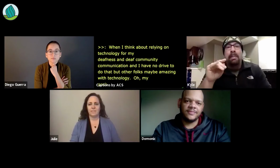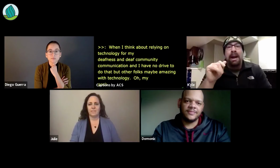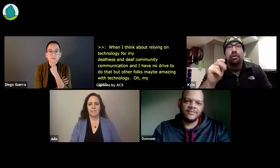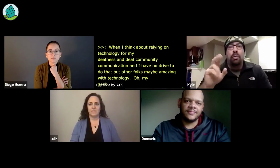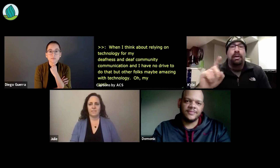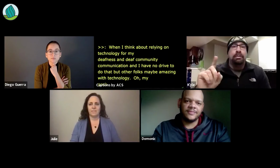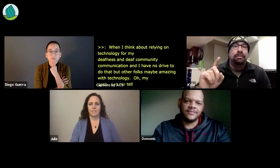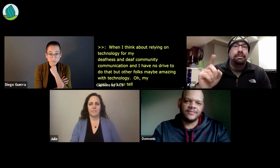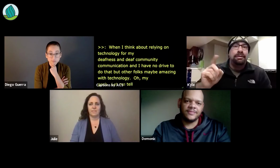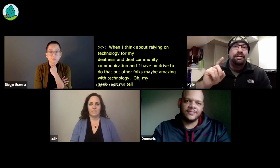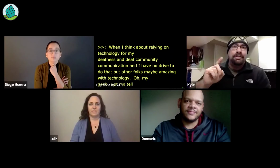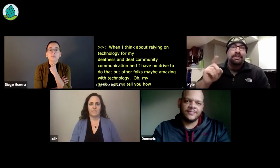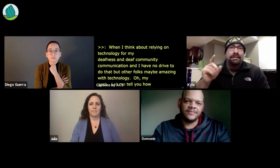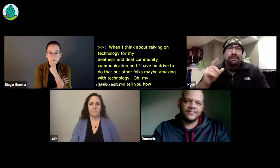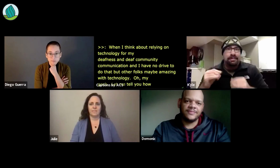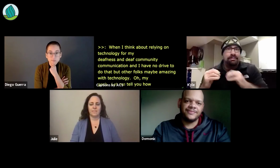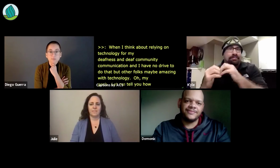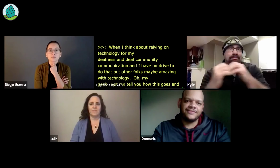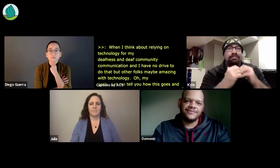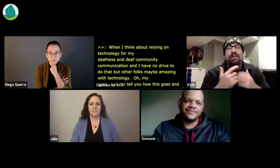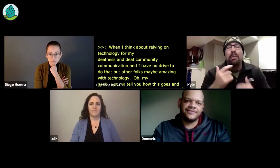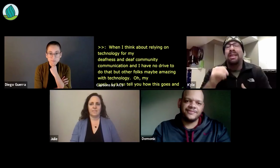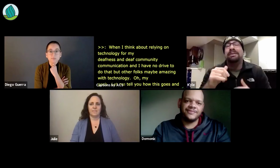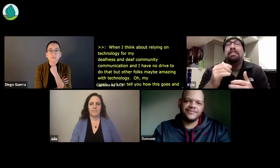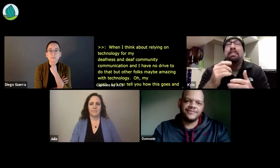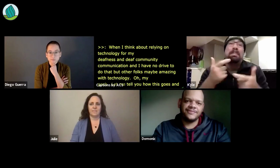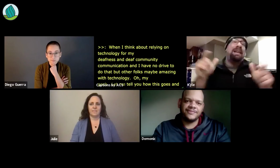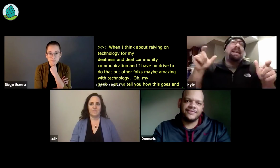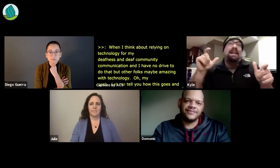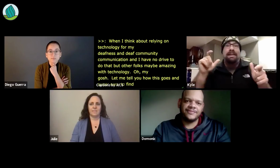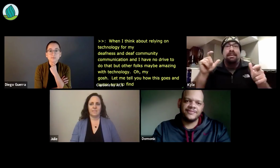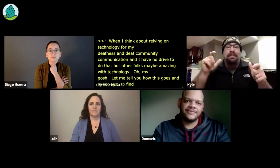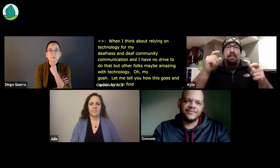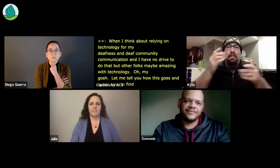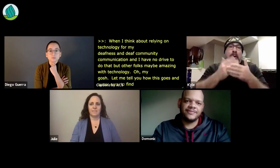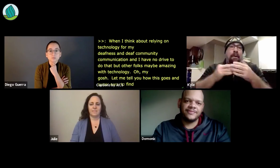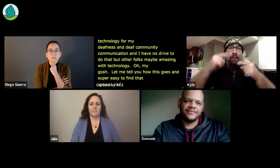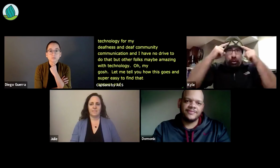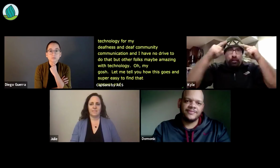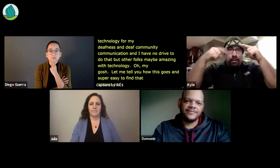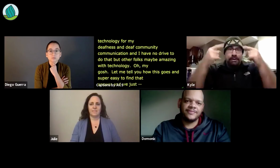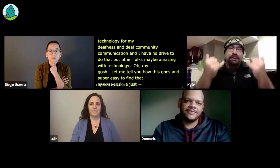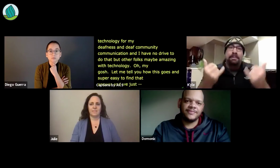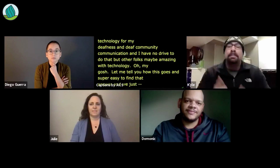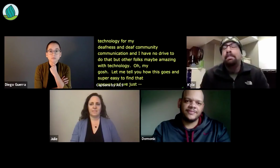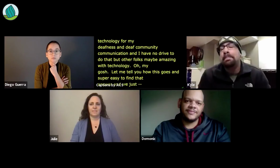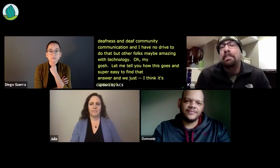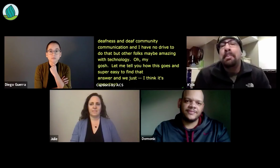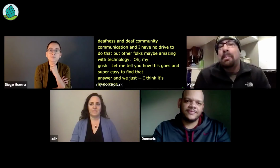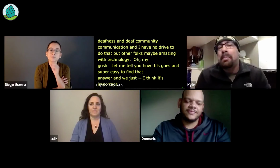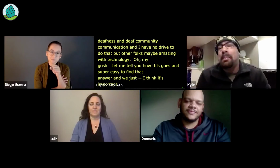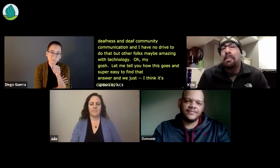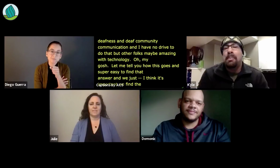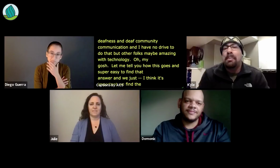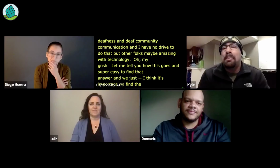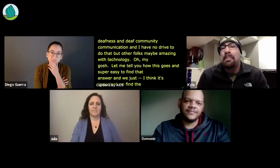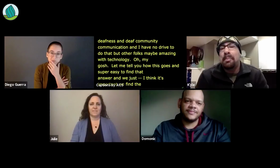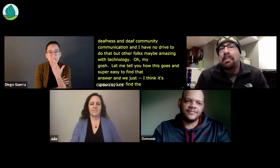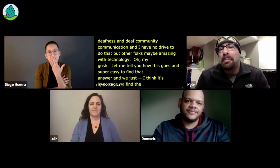I think it's important we find the common denominator. And so it's a big part of my thought process currently.